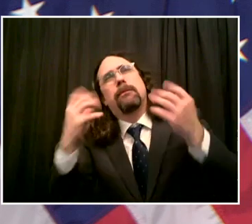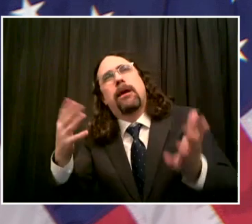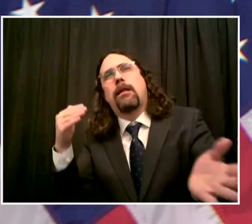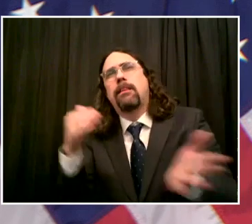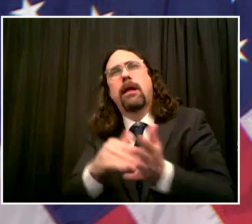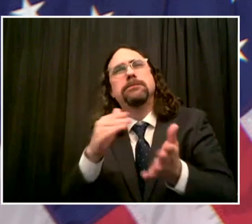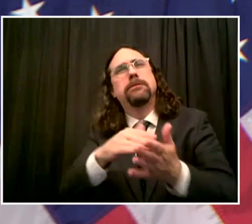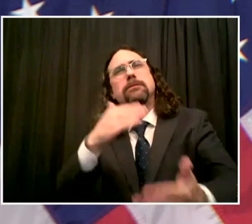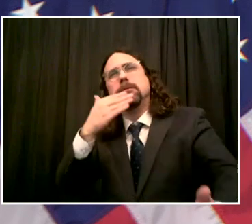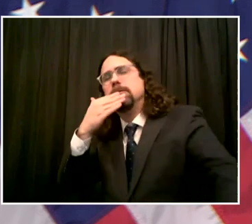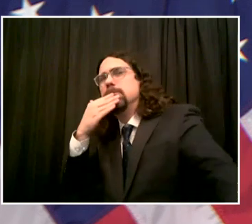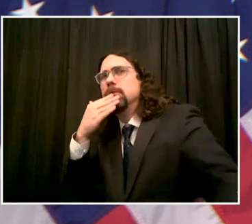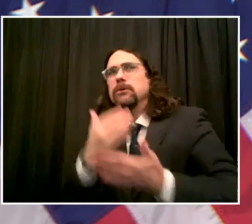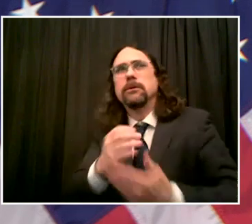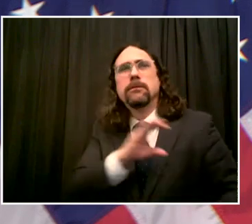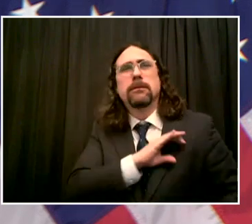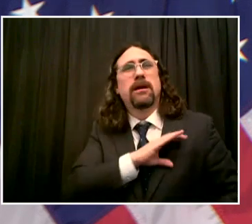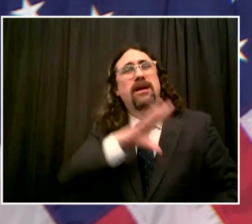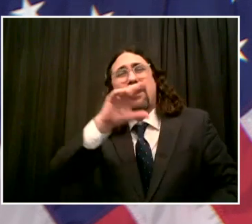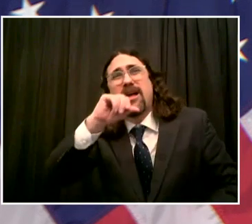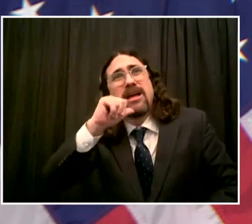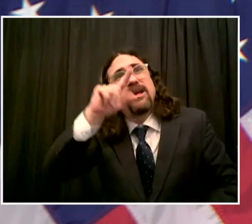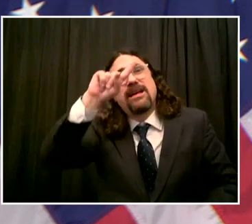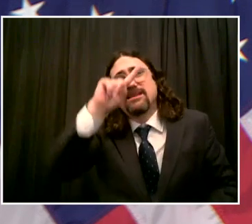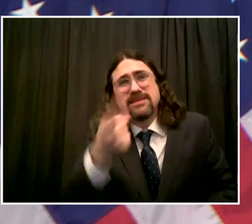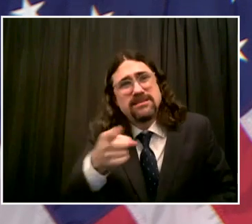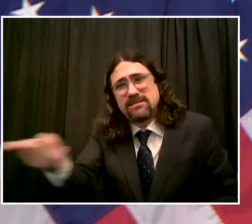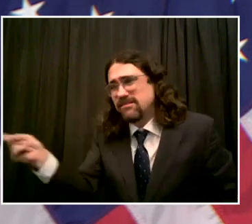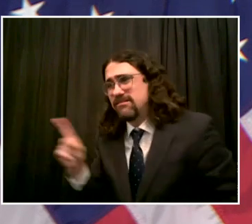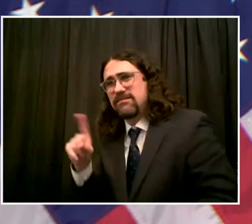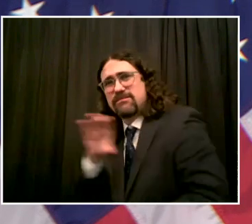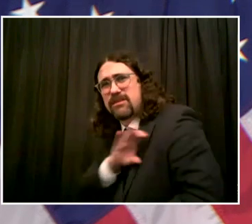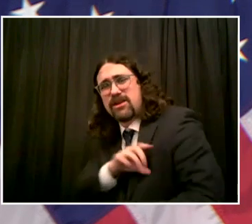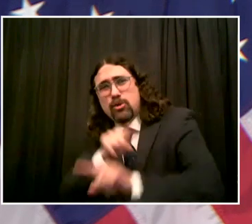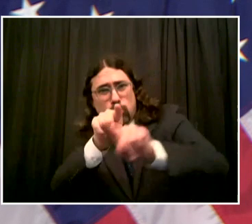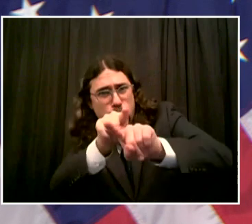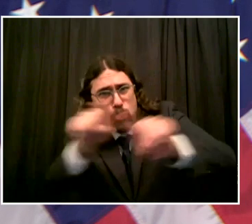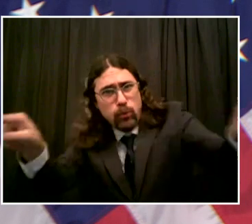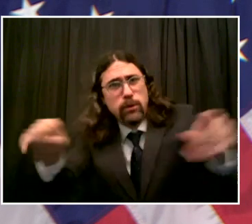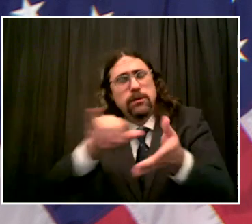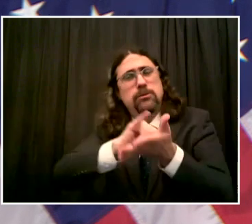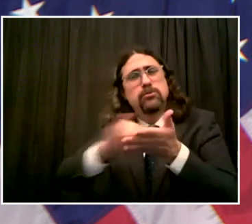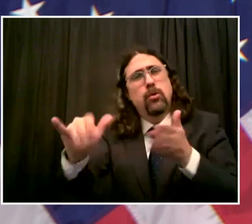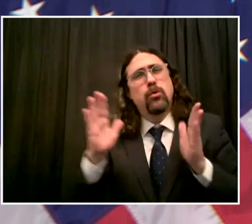EVERYONE FOR WHAT THEY ARE DOING. THAT'S HOW WE ARE GETTING OUT